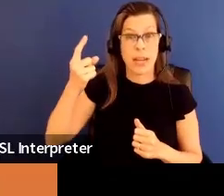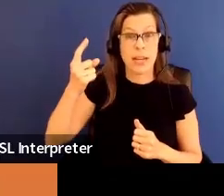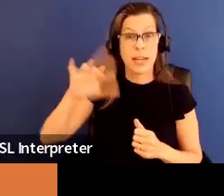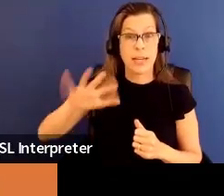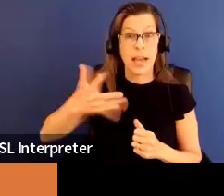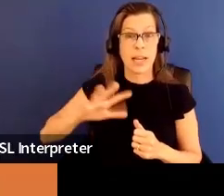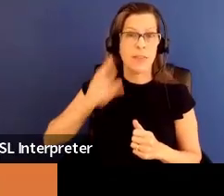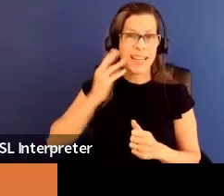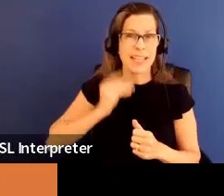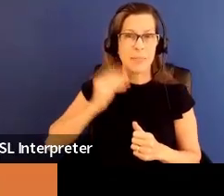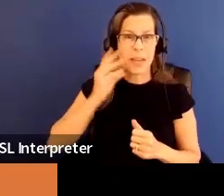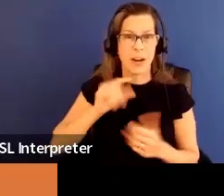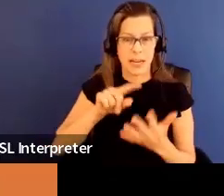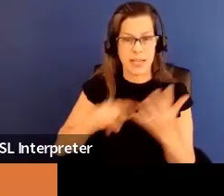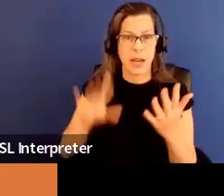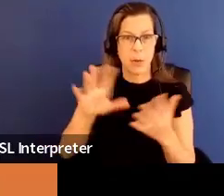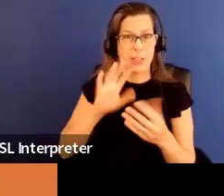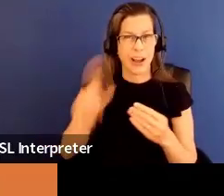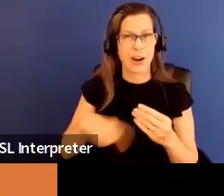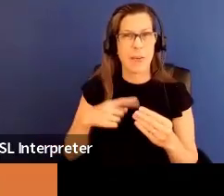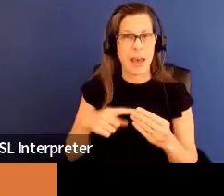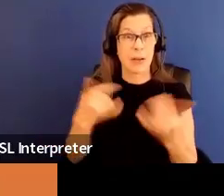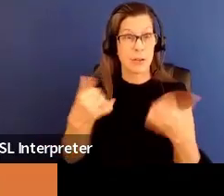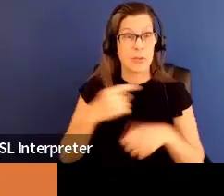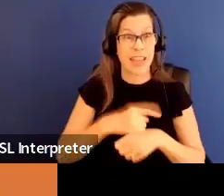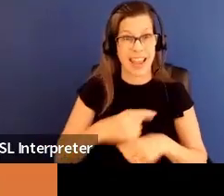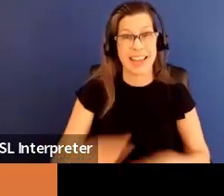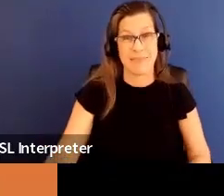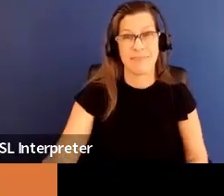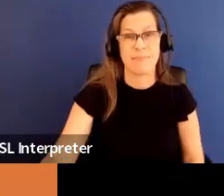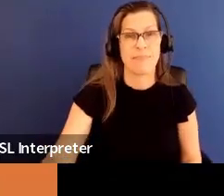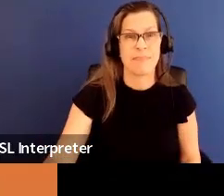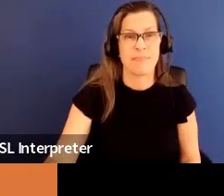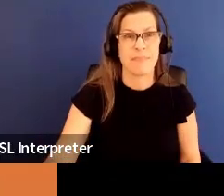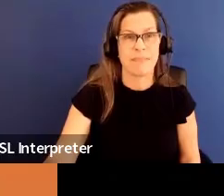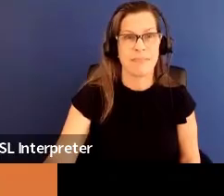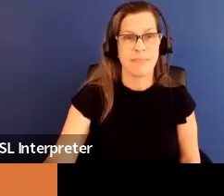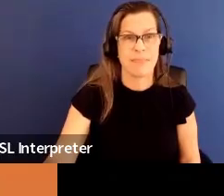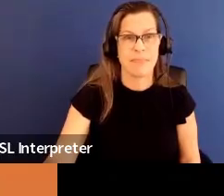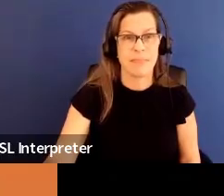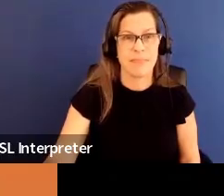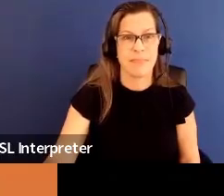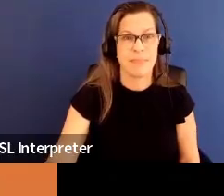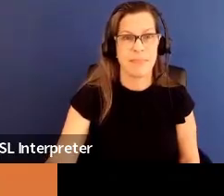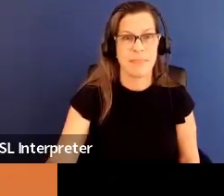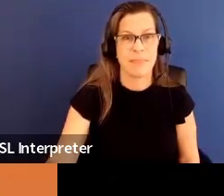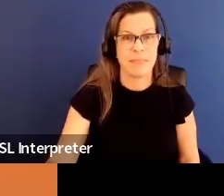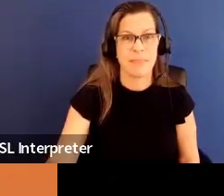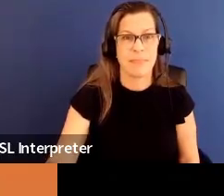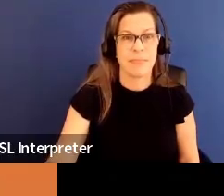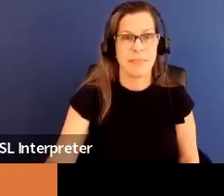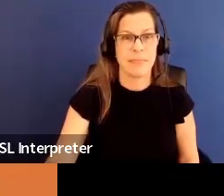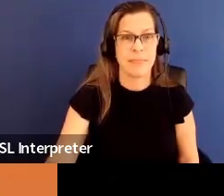Which